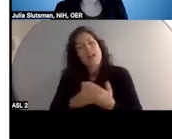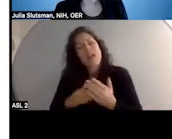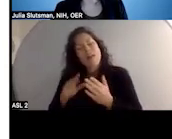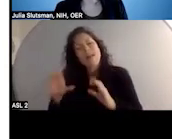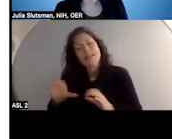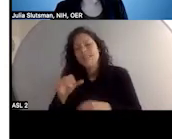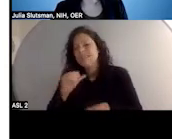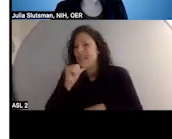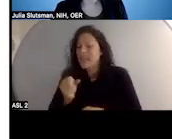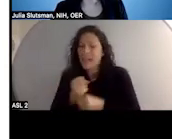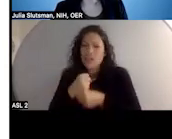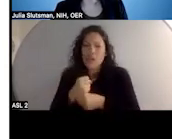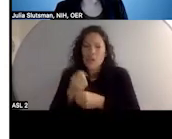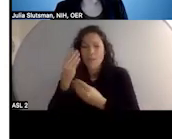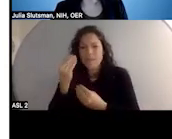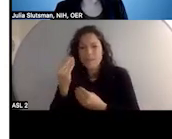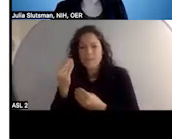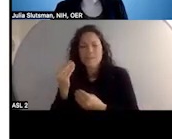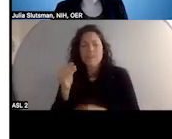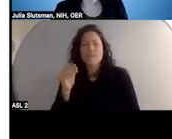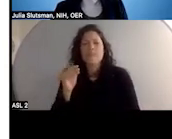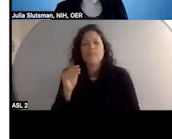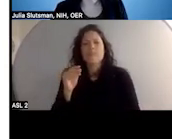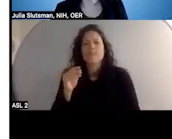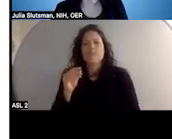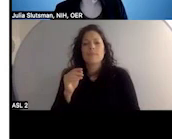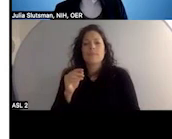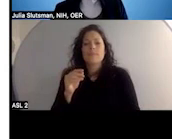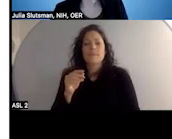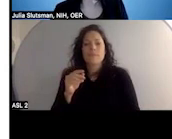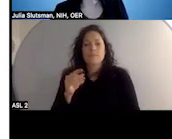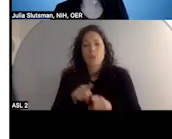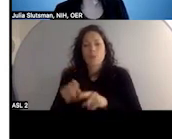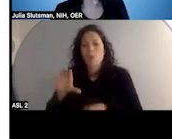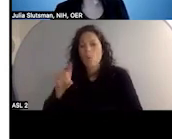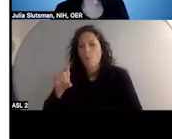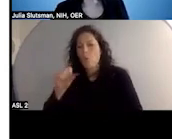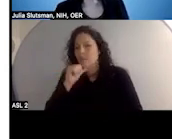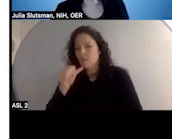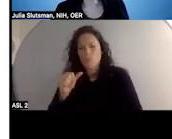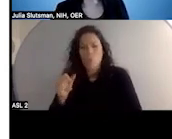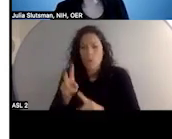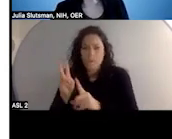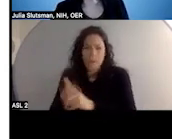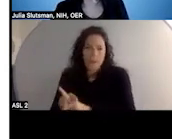as well as activities, as well as codes that do not apply, and we've enumerated these, as well,